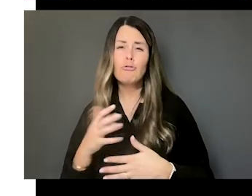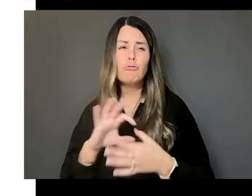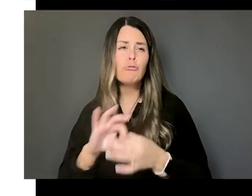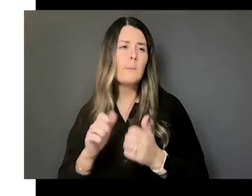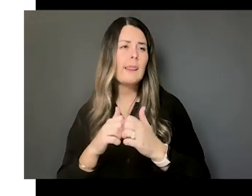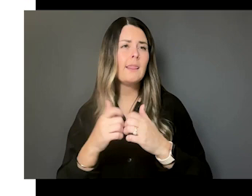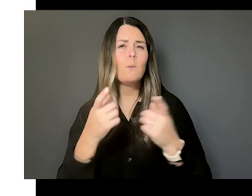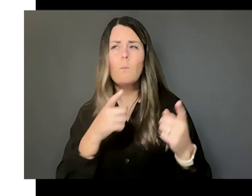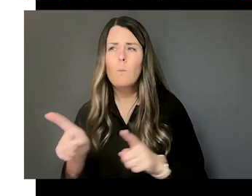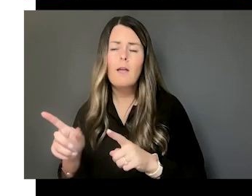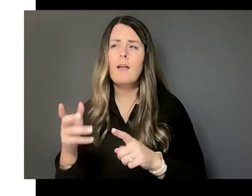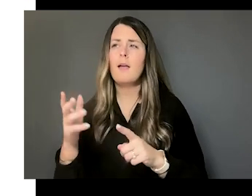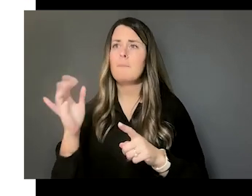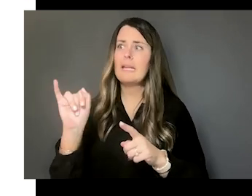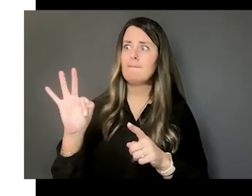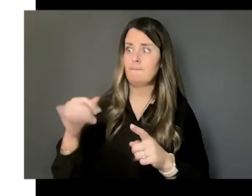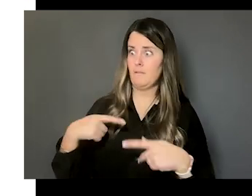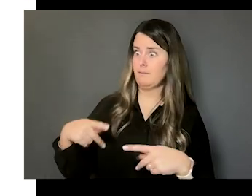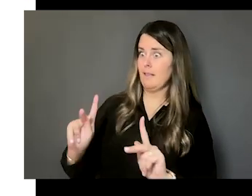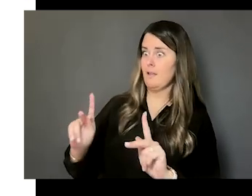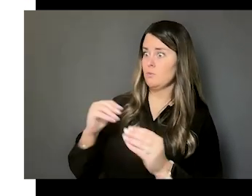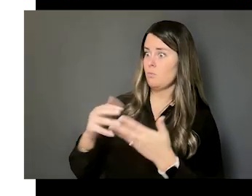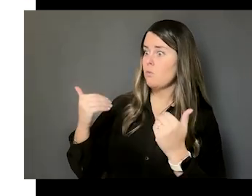what would happen if I let students just go and start exploring?